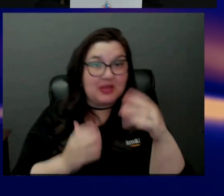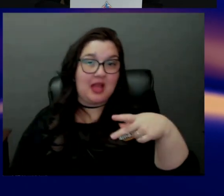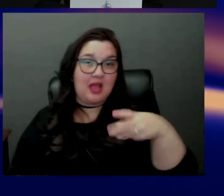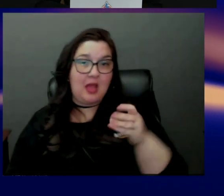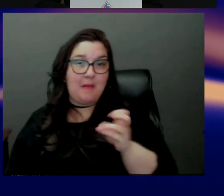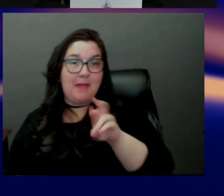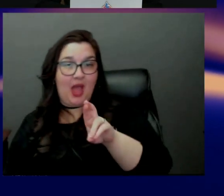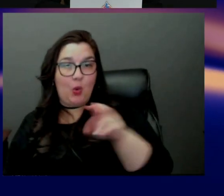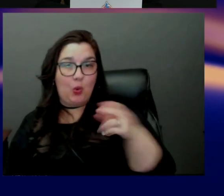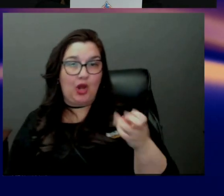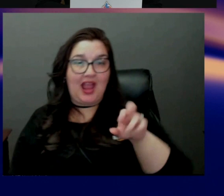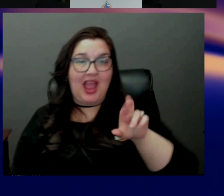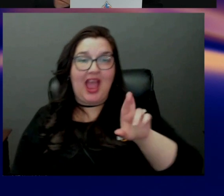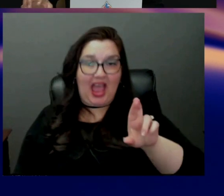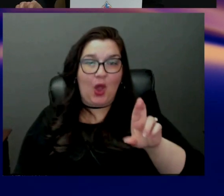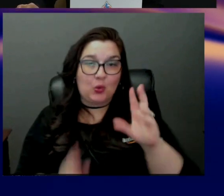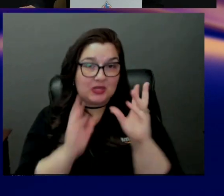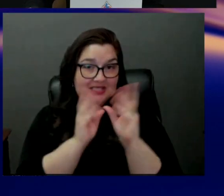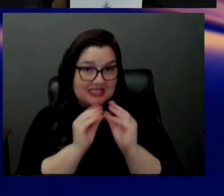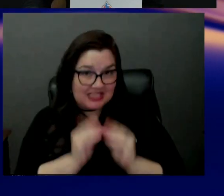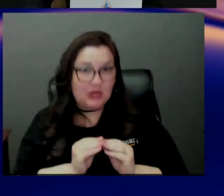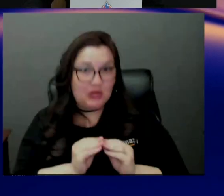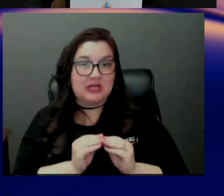please tune in to this page here,